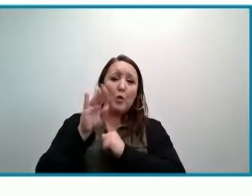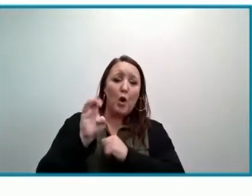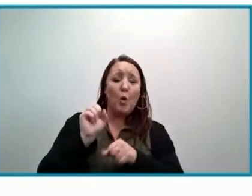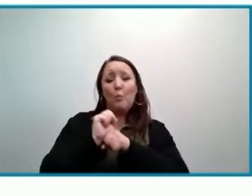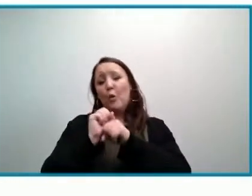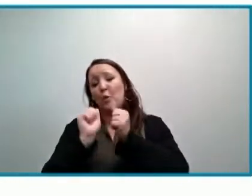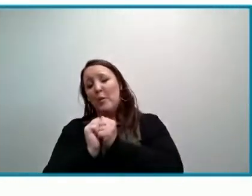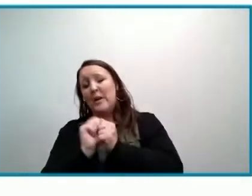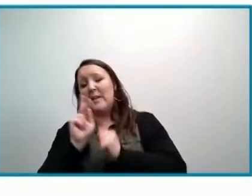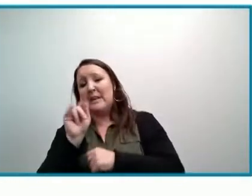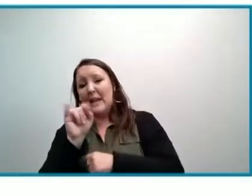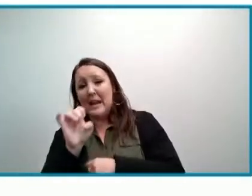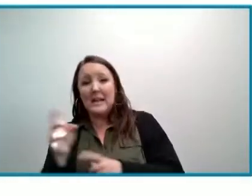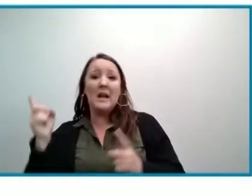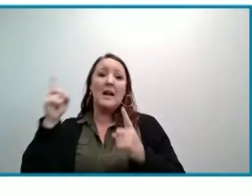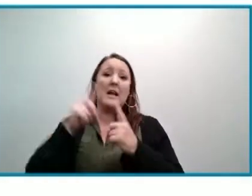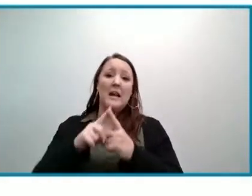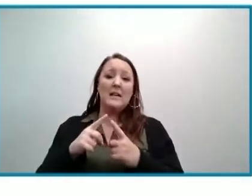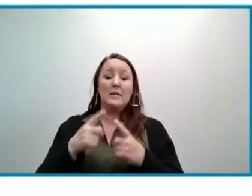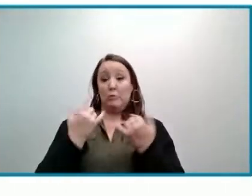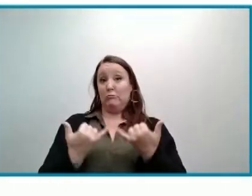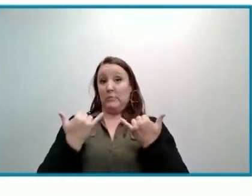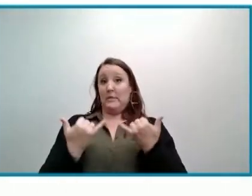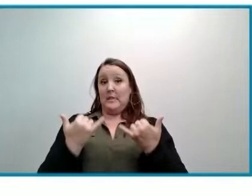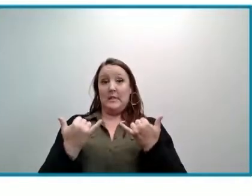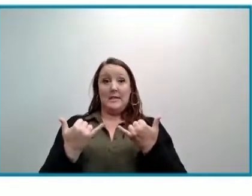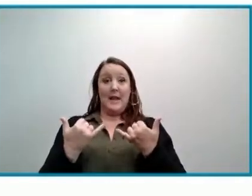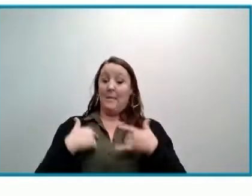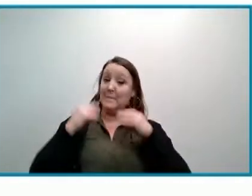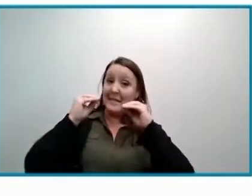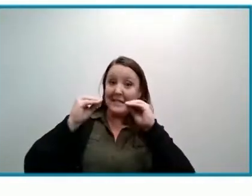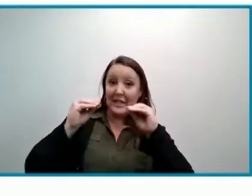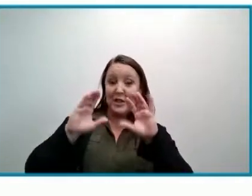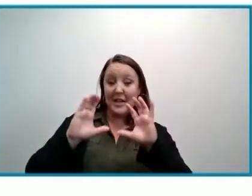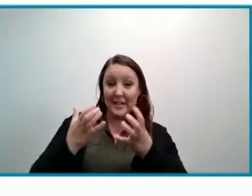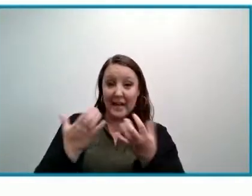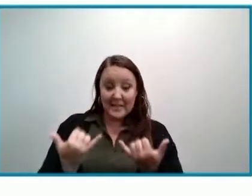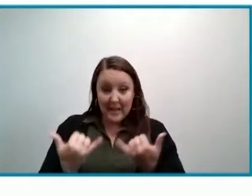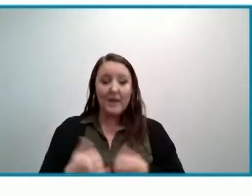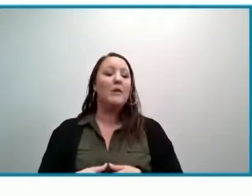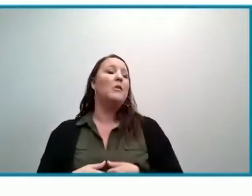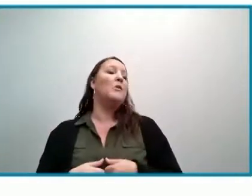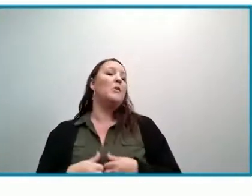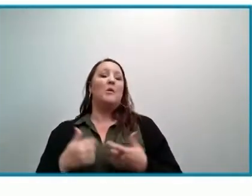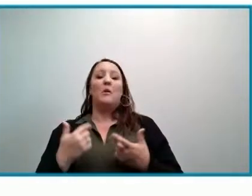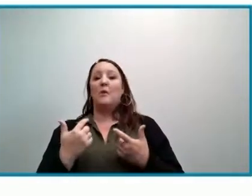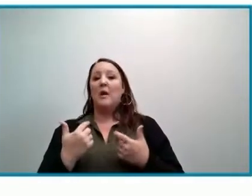Uh, until fast forward to today, I'm, I'm teaching the classes now and I'm a commissioned playwright with The Globe.